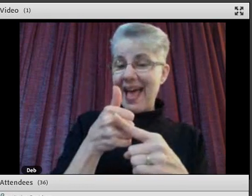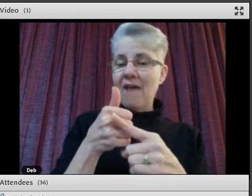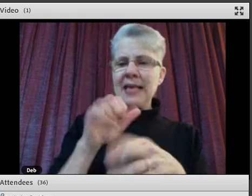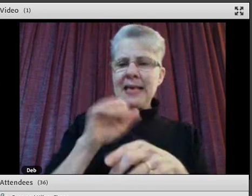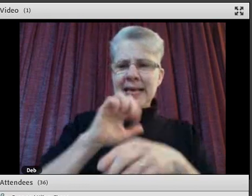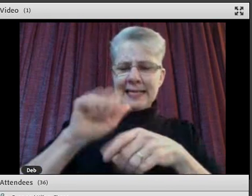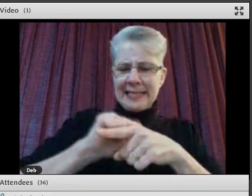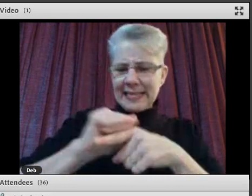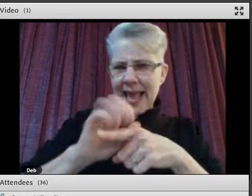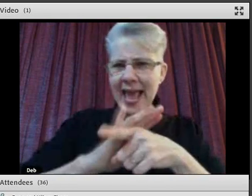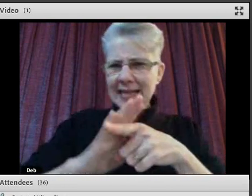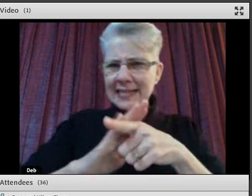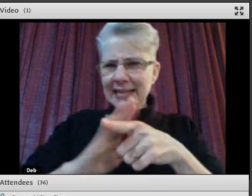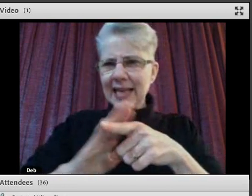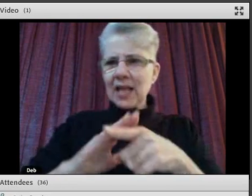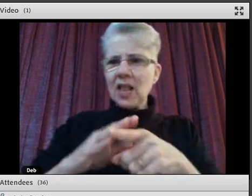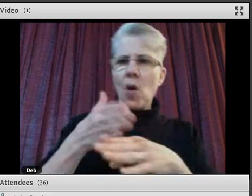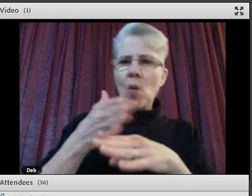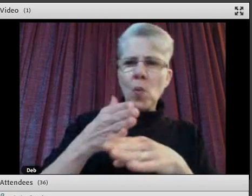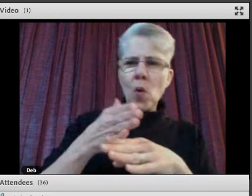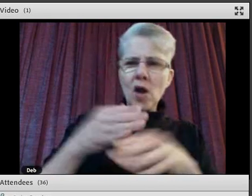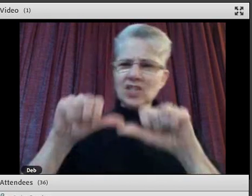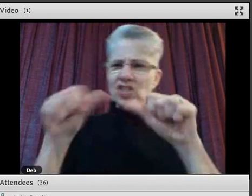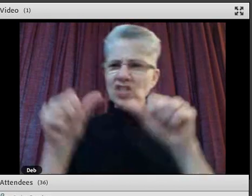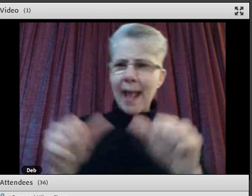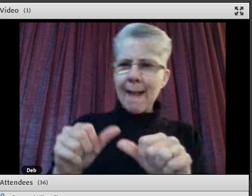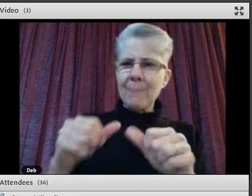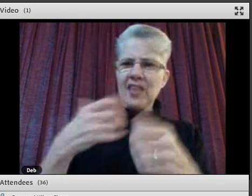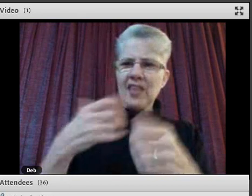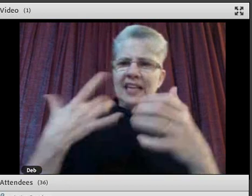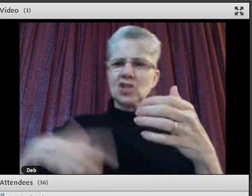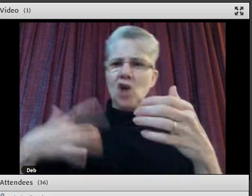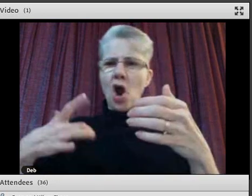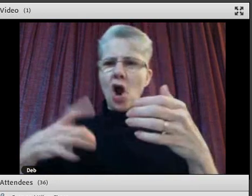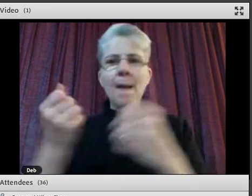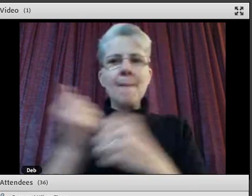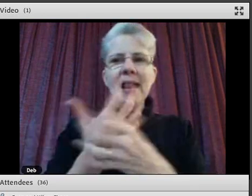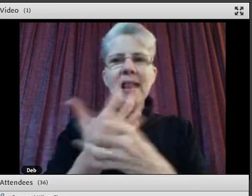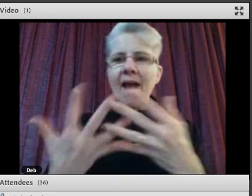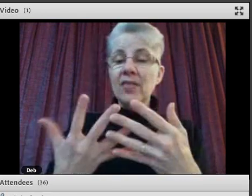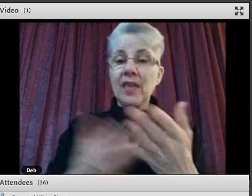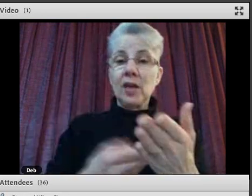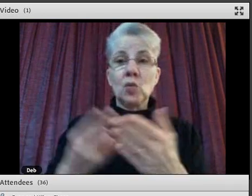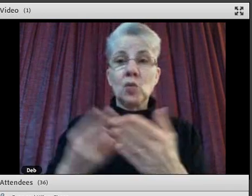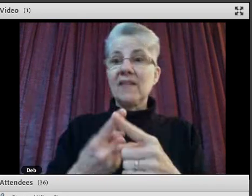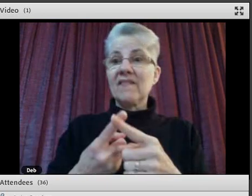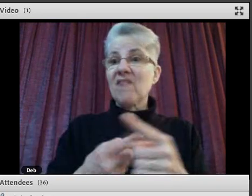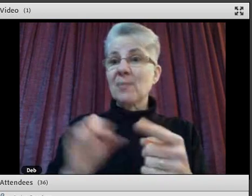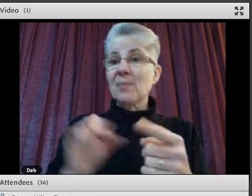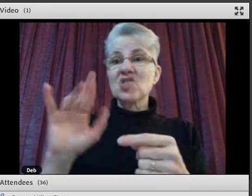He shaped the guitar. They made everything truthfully from scratch.